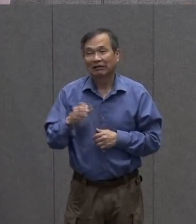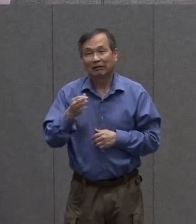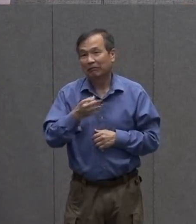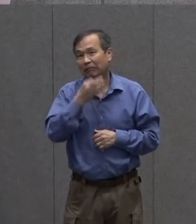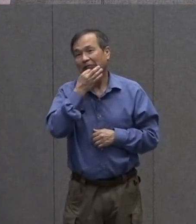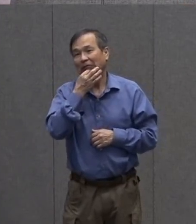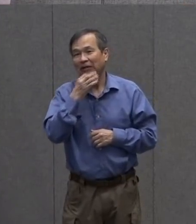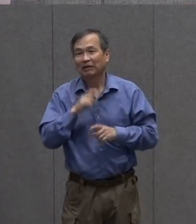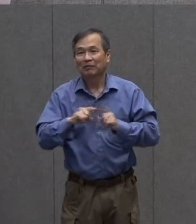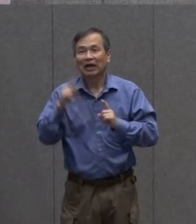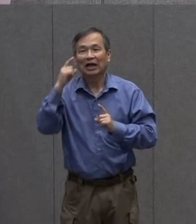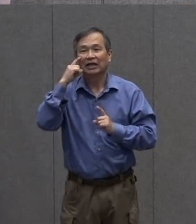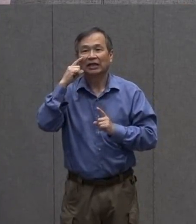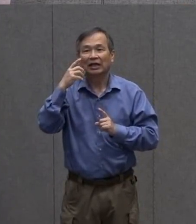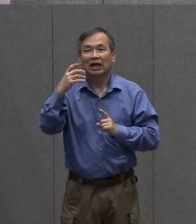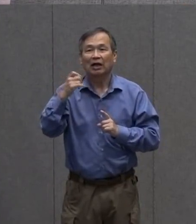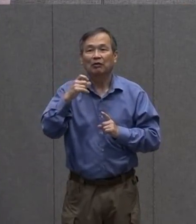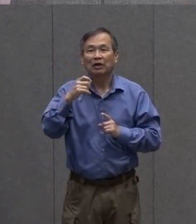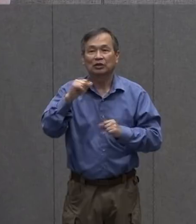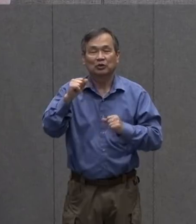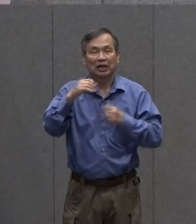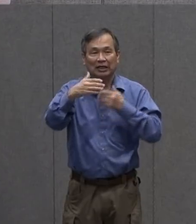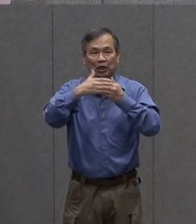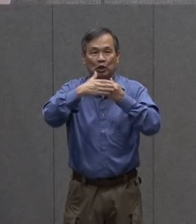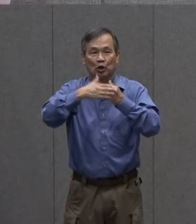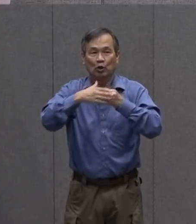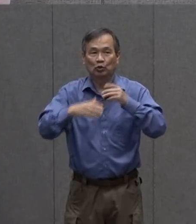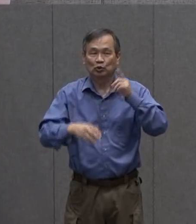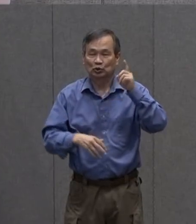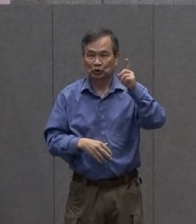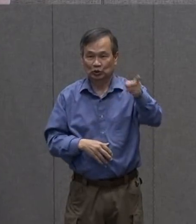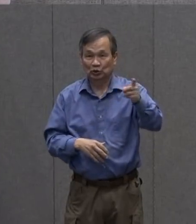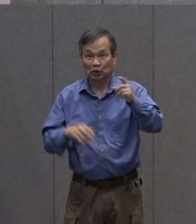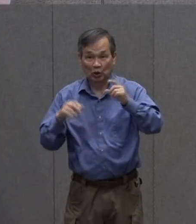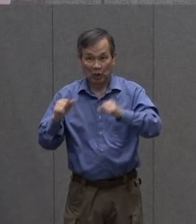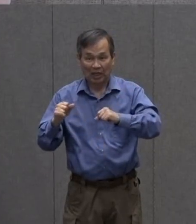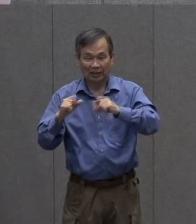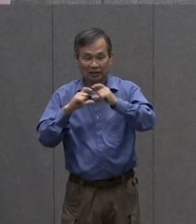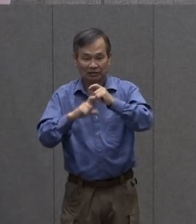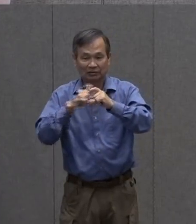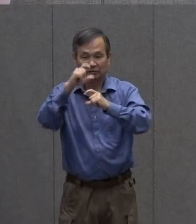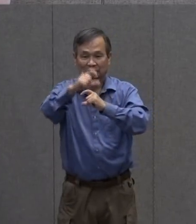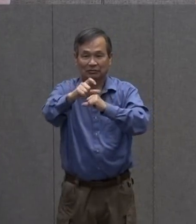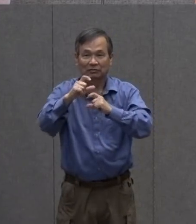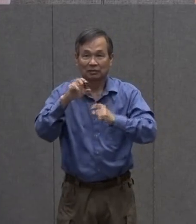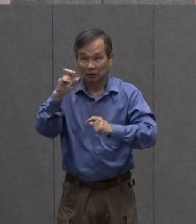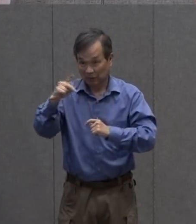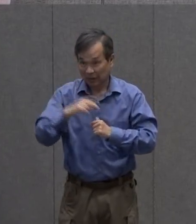But I think I wanna get pretty close to Mrs. Craff's checkers so I can try to jump hers.